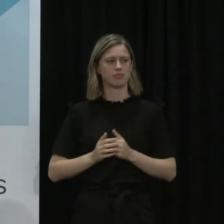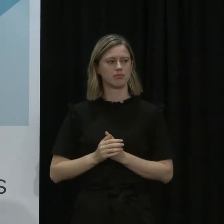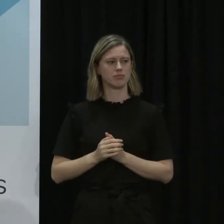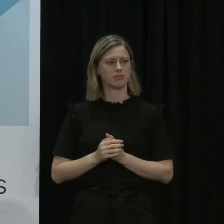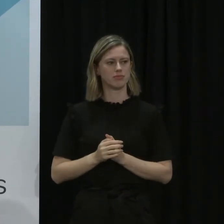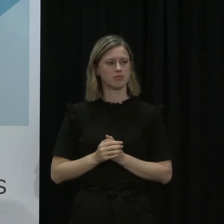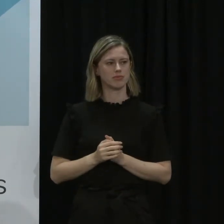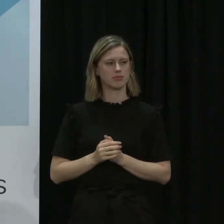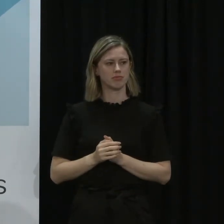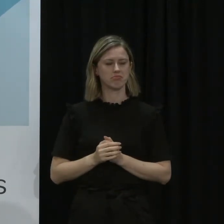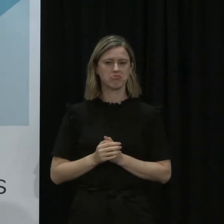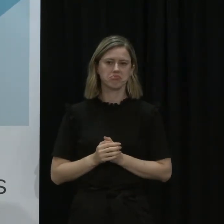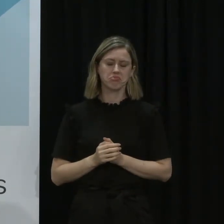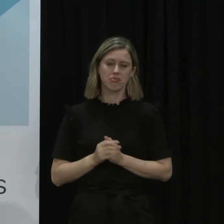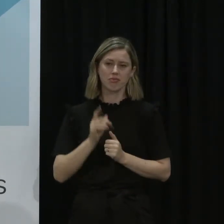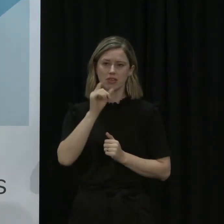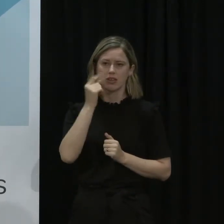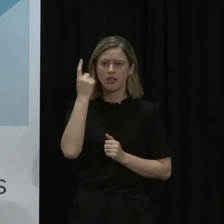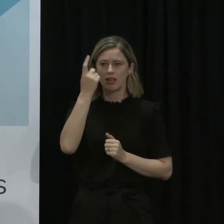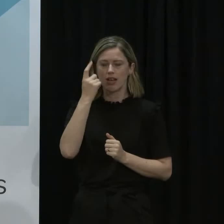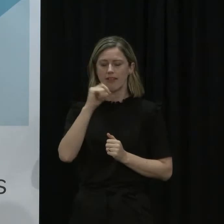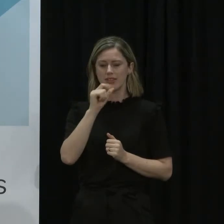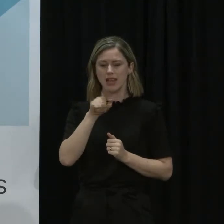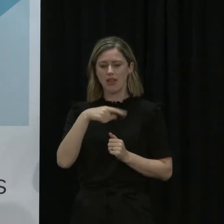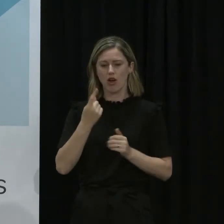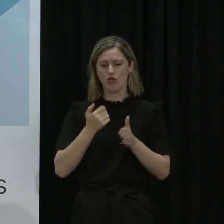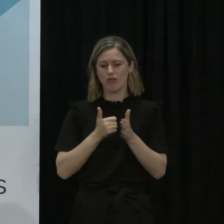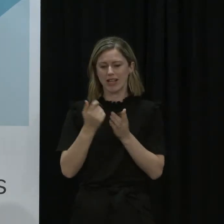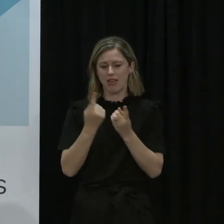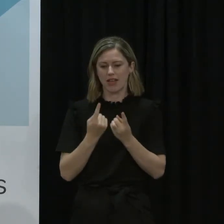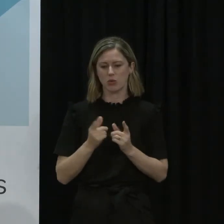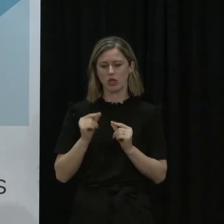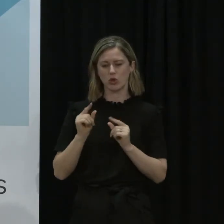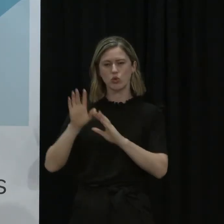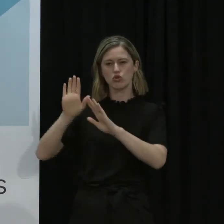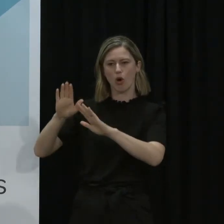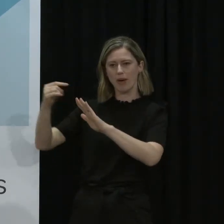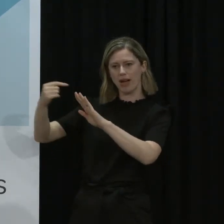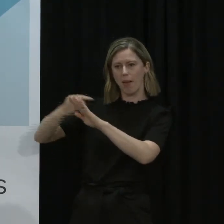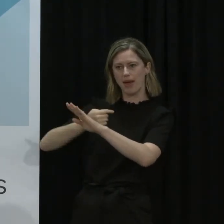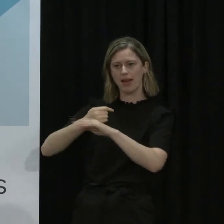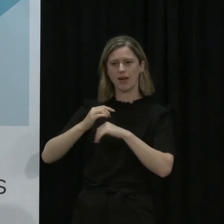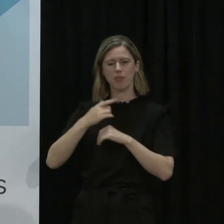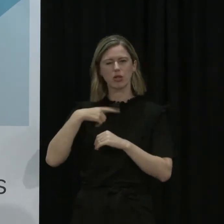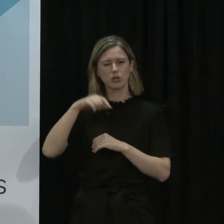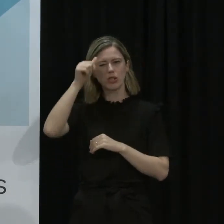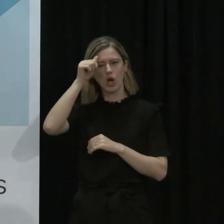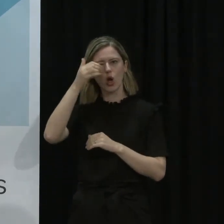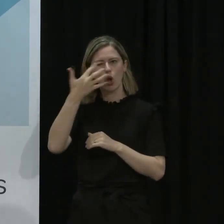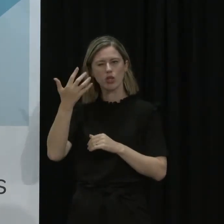What are some of the other things you are looking at doing around the border? Just to see if there is